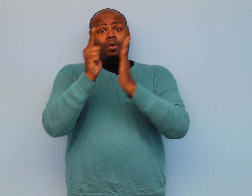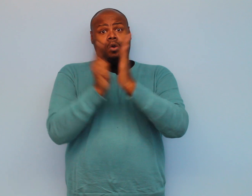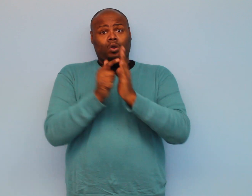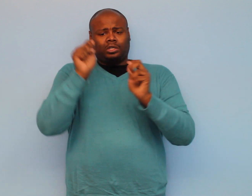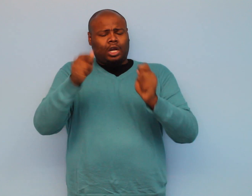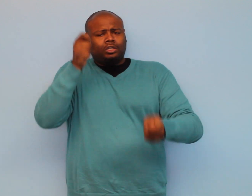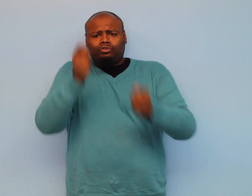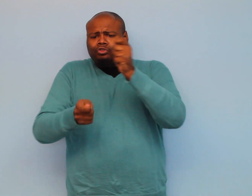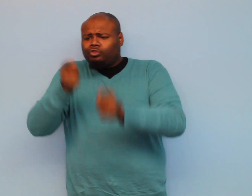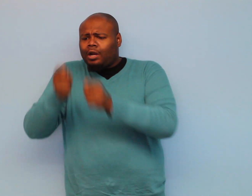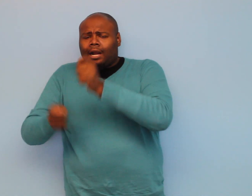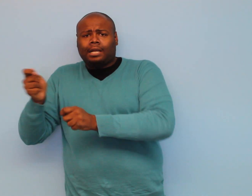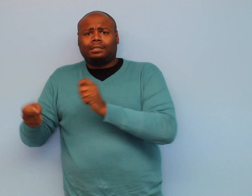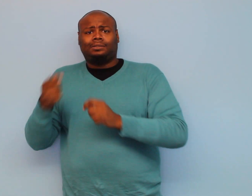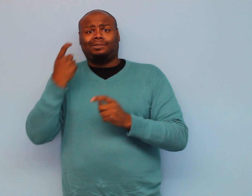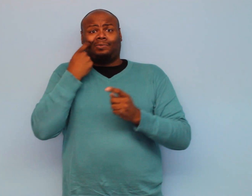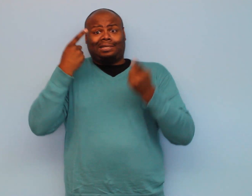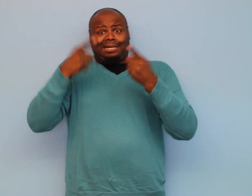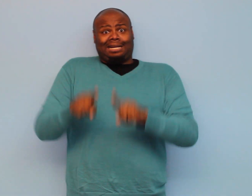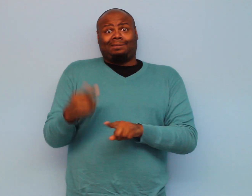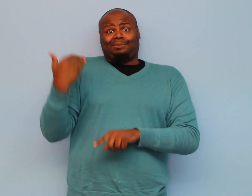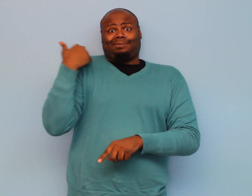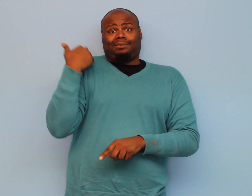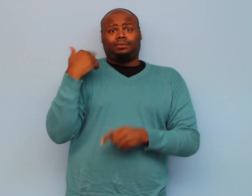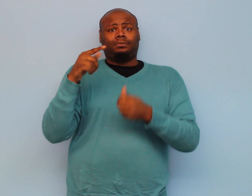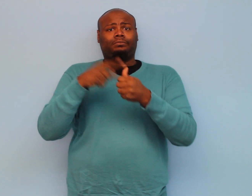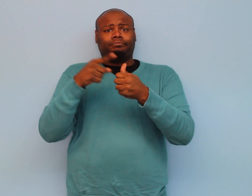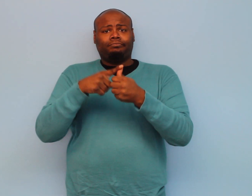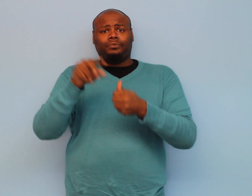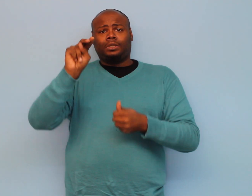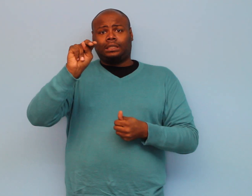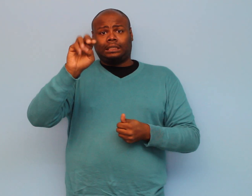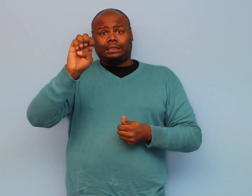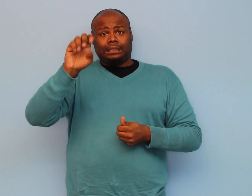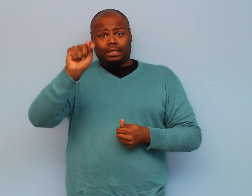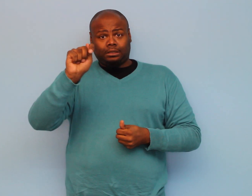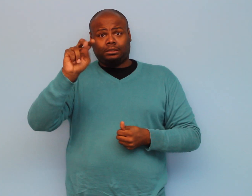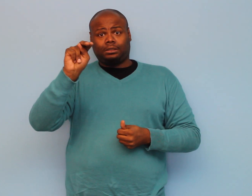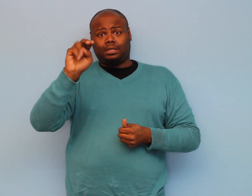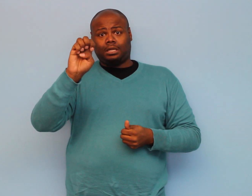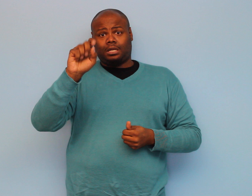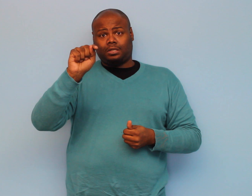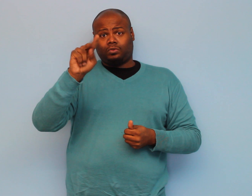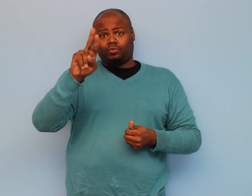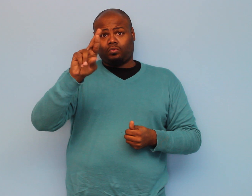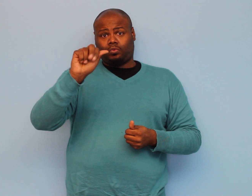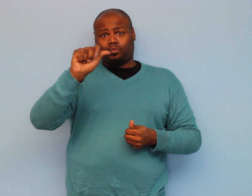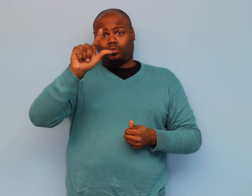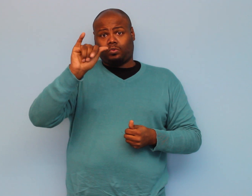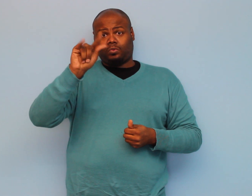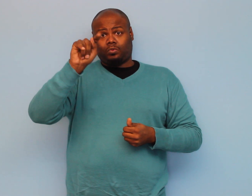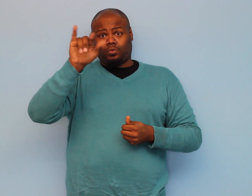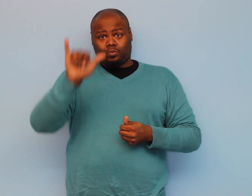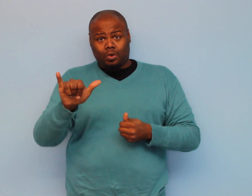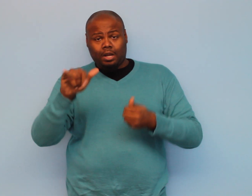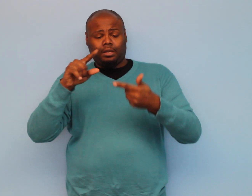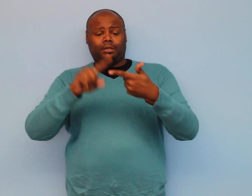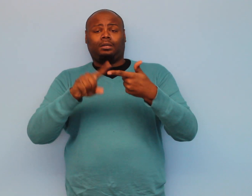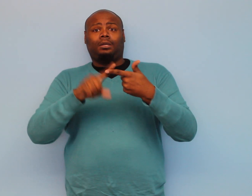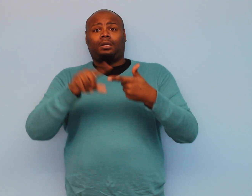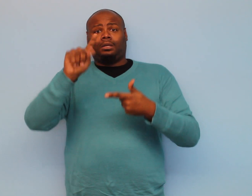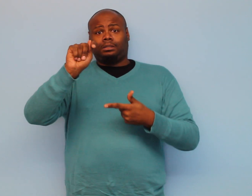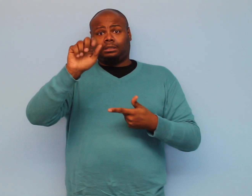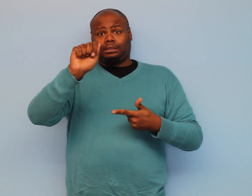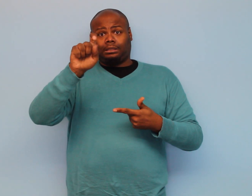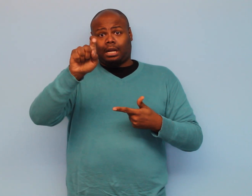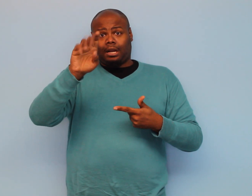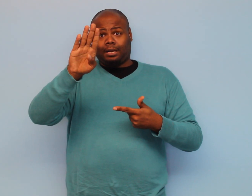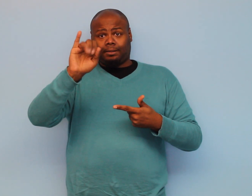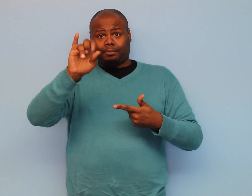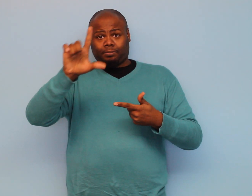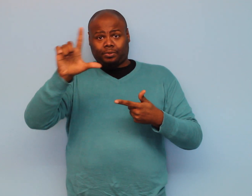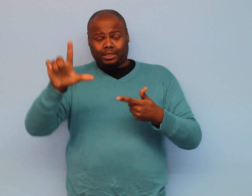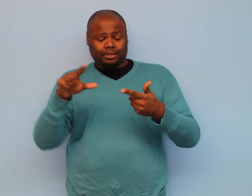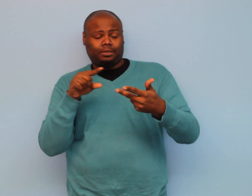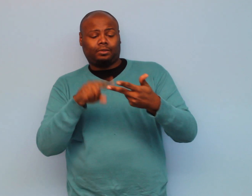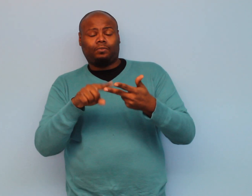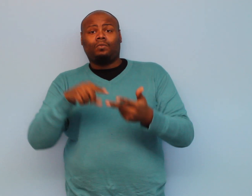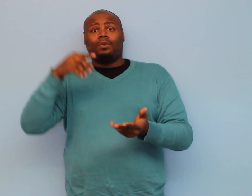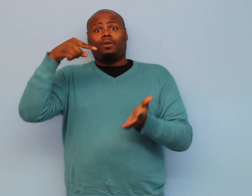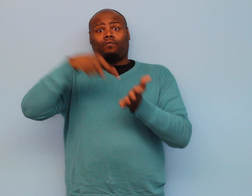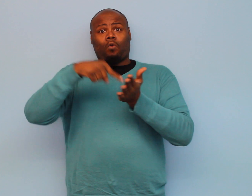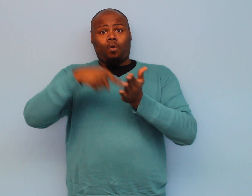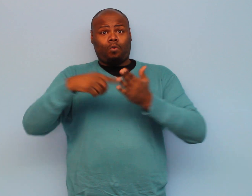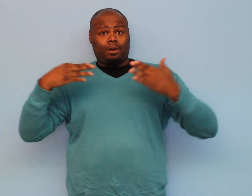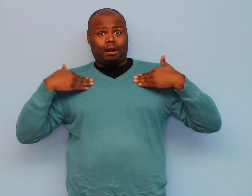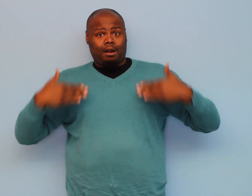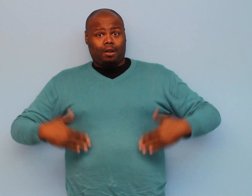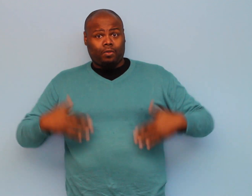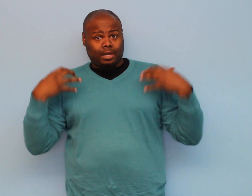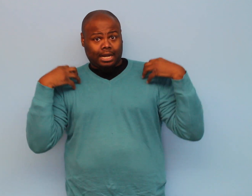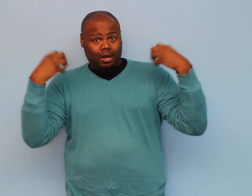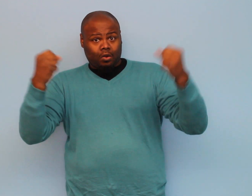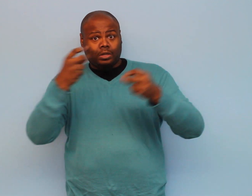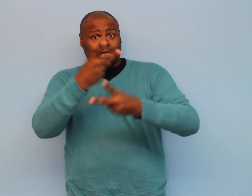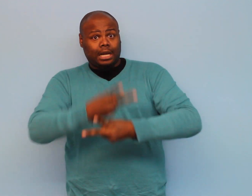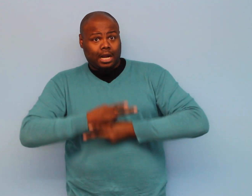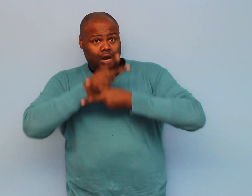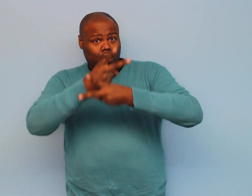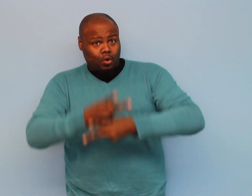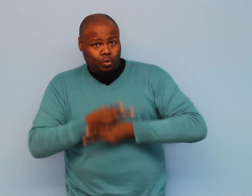Many laws have changed recently, such as net neutrality, taxes, and affordable health care.